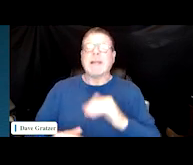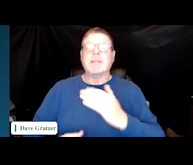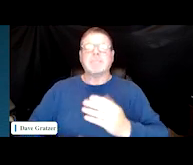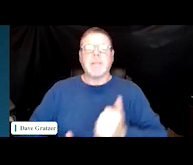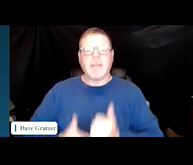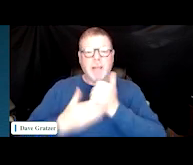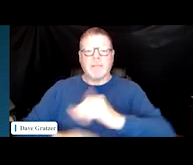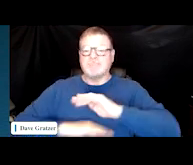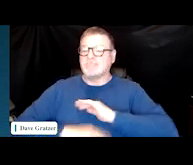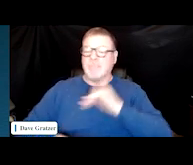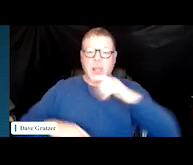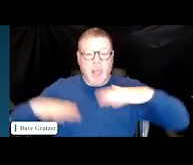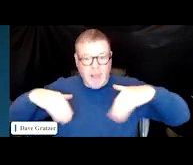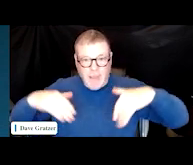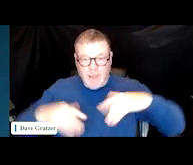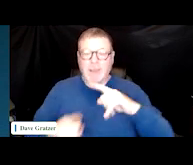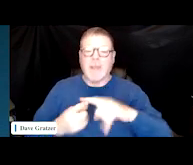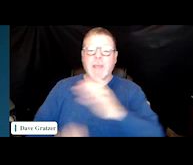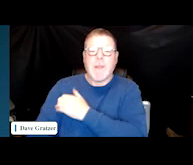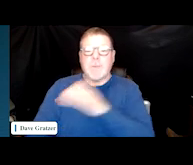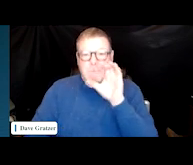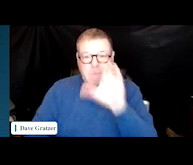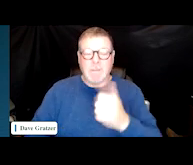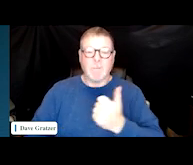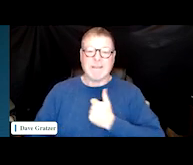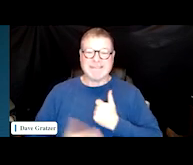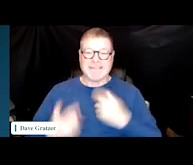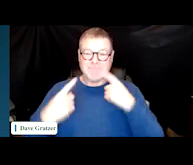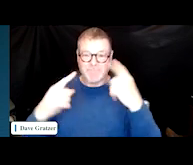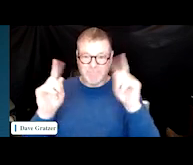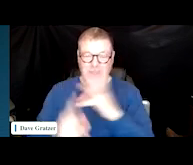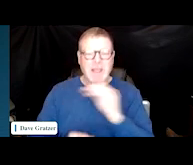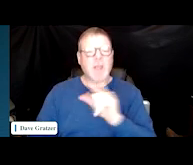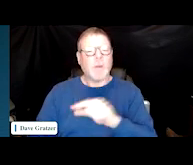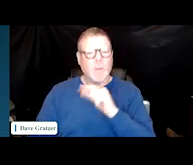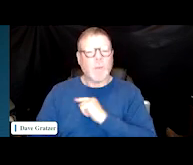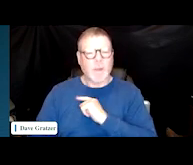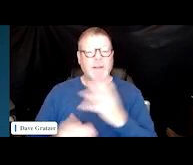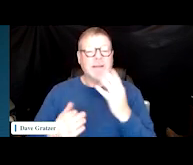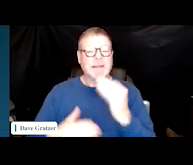increase things like hope, empowerment, self-efficacy, and quality and satisfaction with life.